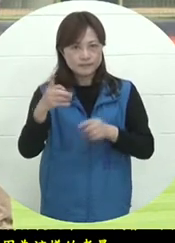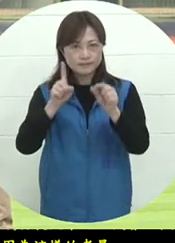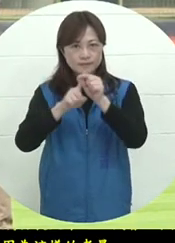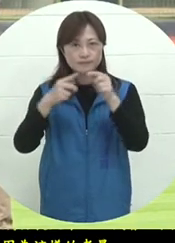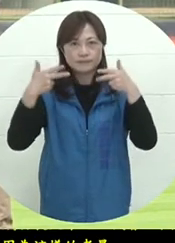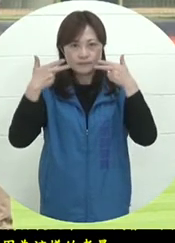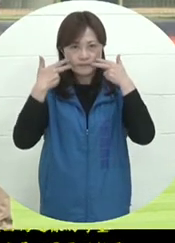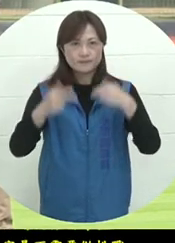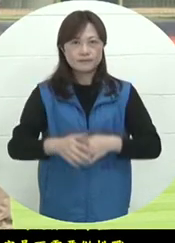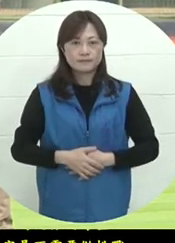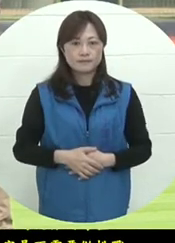, the pitcher was changed at